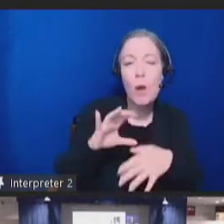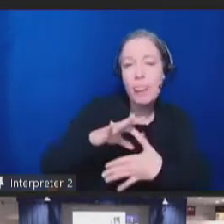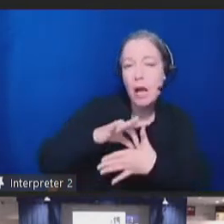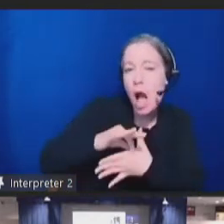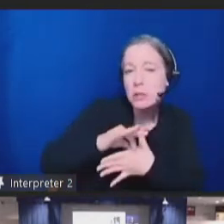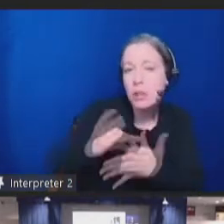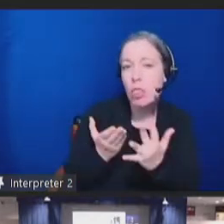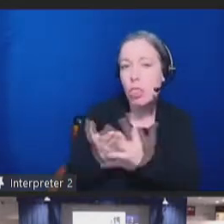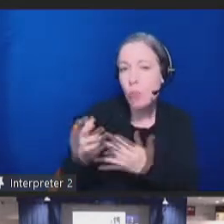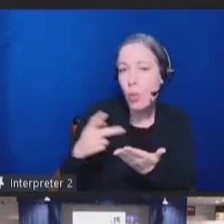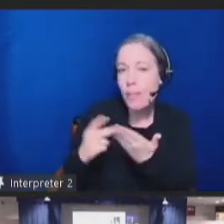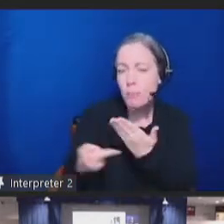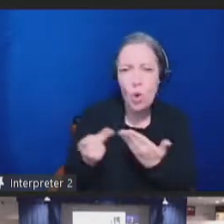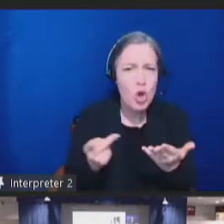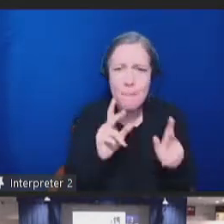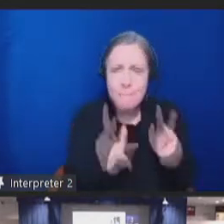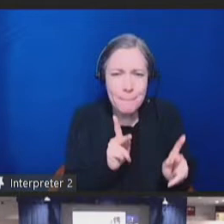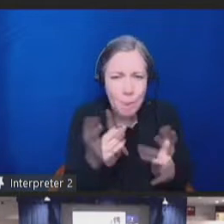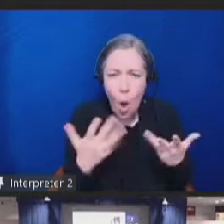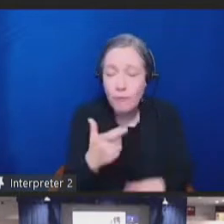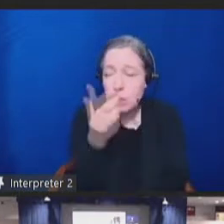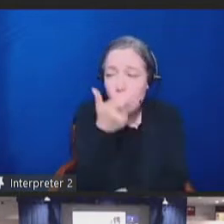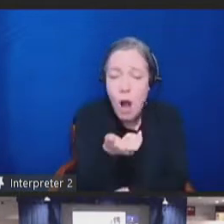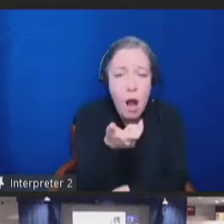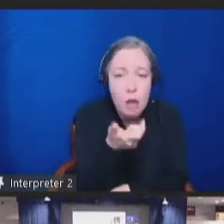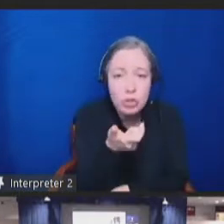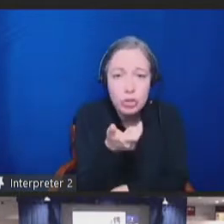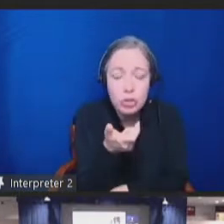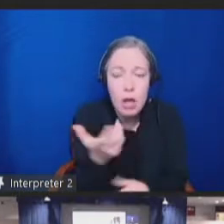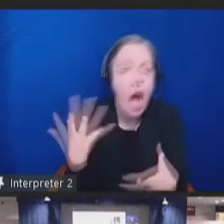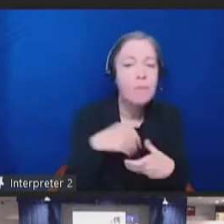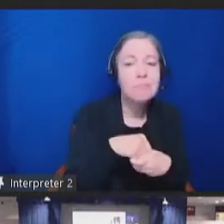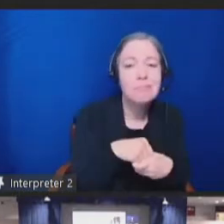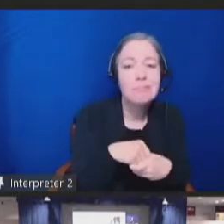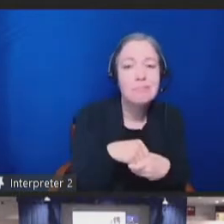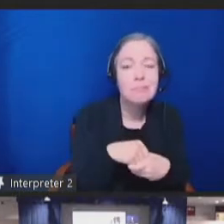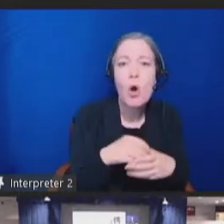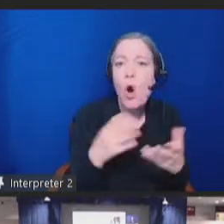already watching. And they're already following and they're doing so loyally.